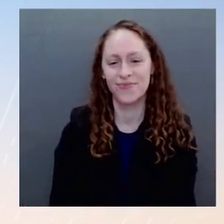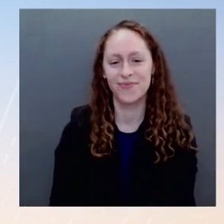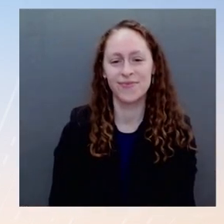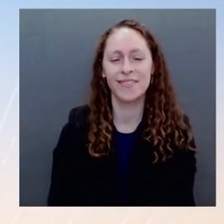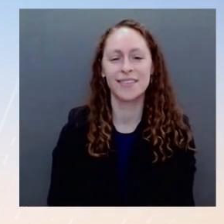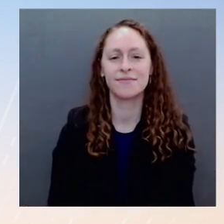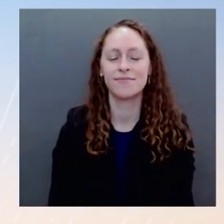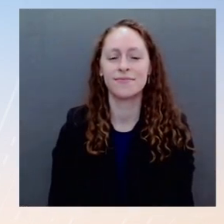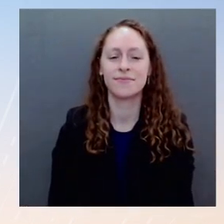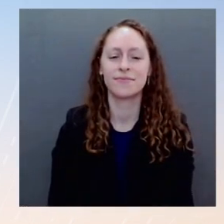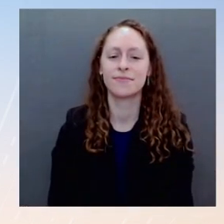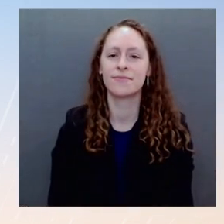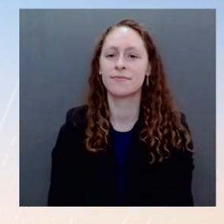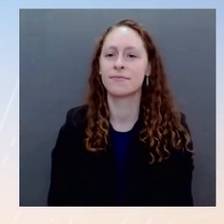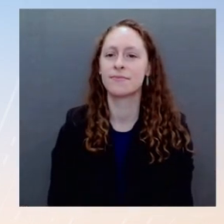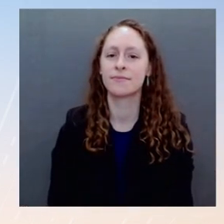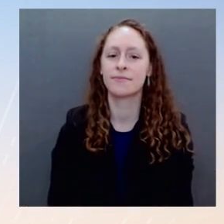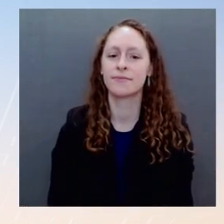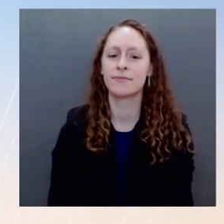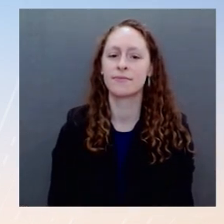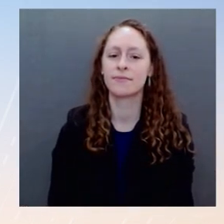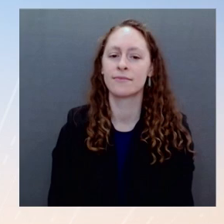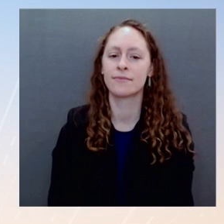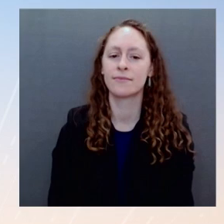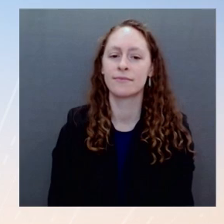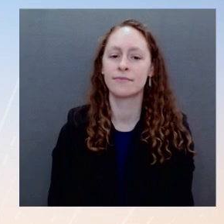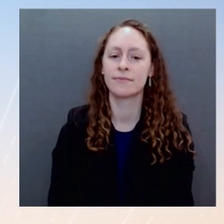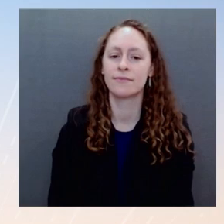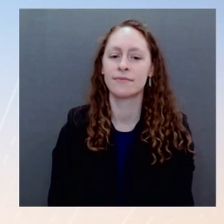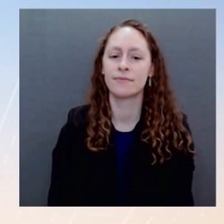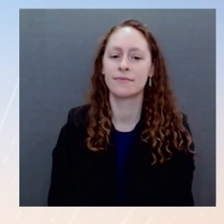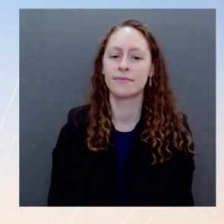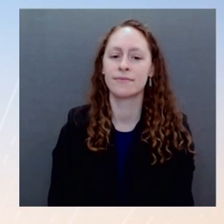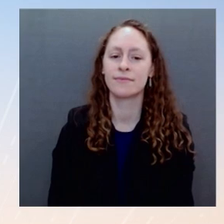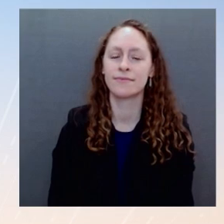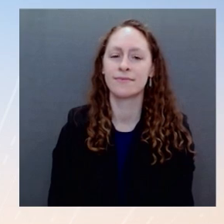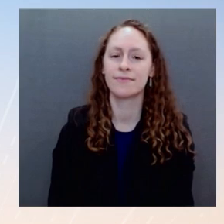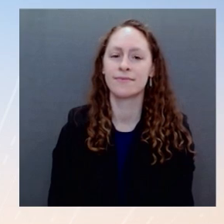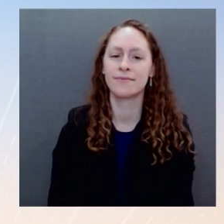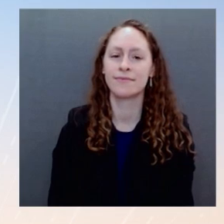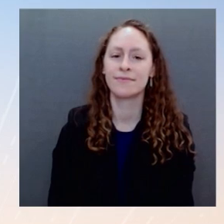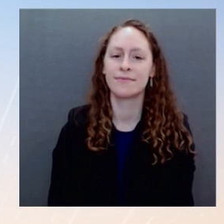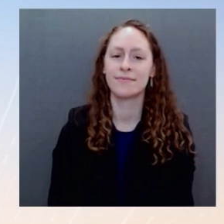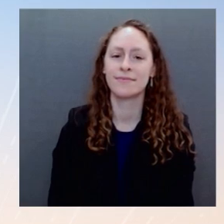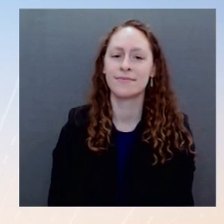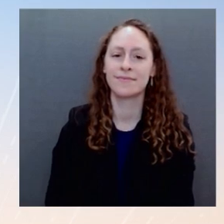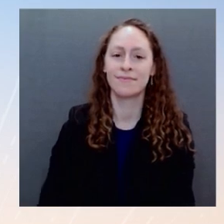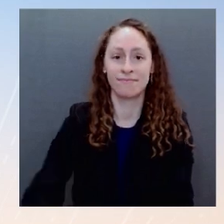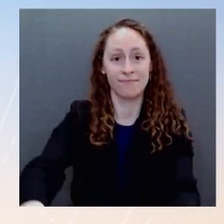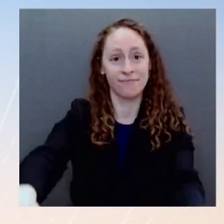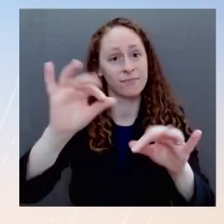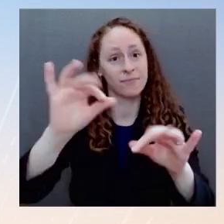Ms. Psaki: Okay. I know, again, we have a short time here, so I just have two items for you at the top.